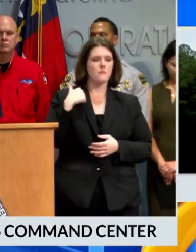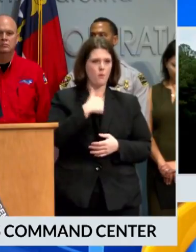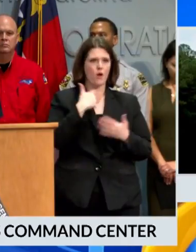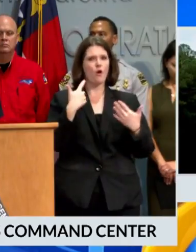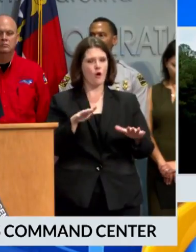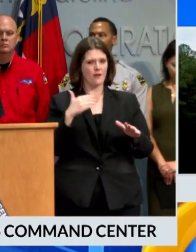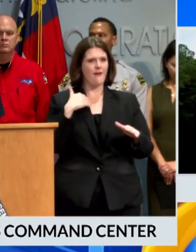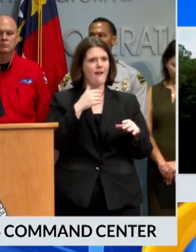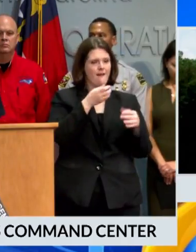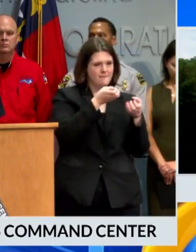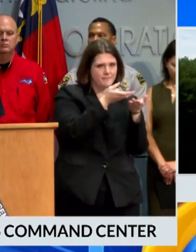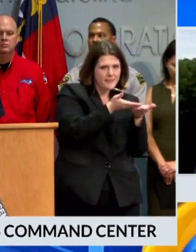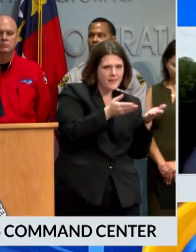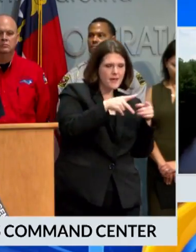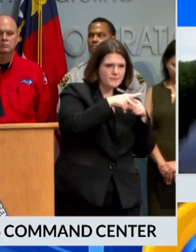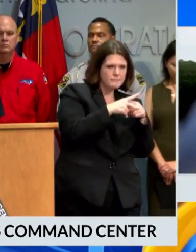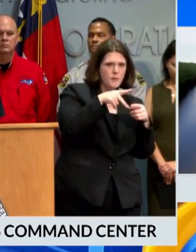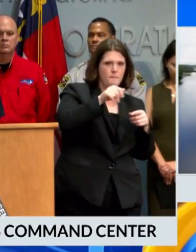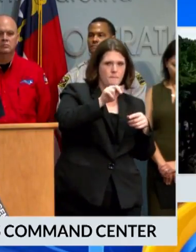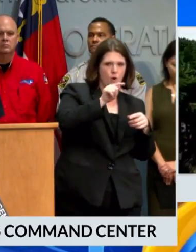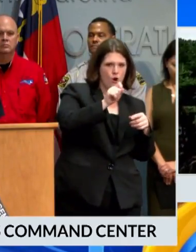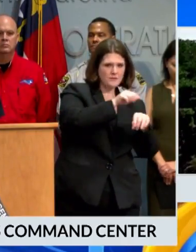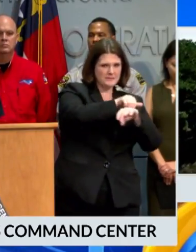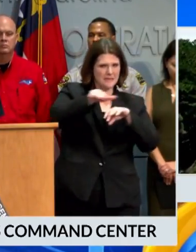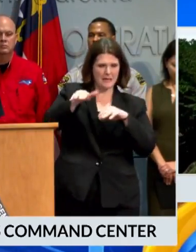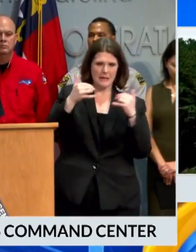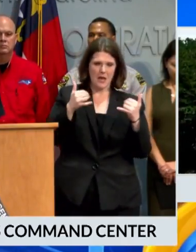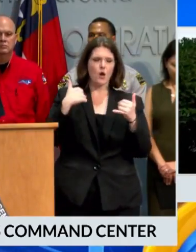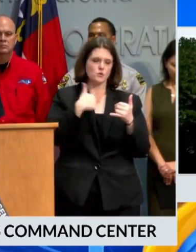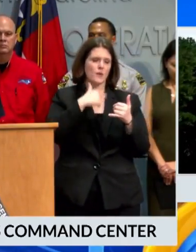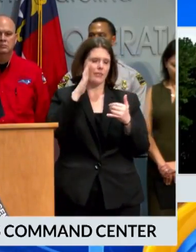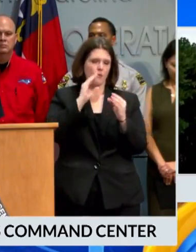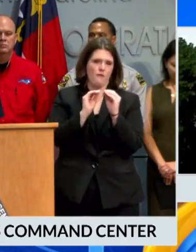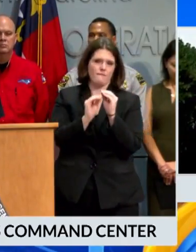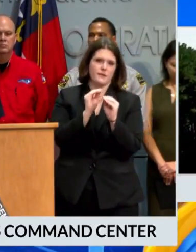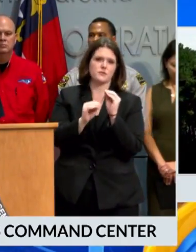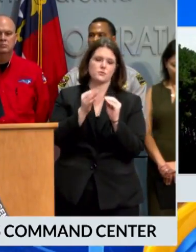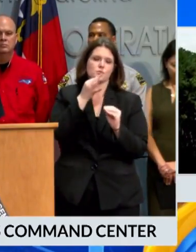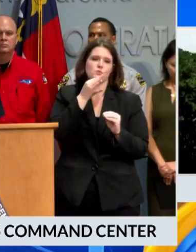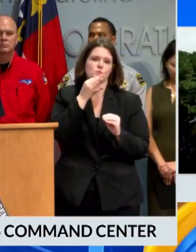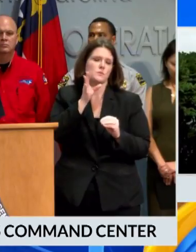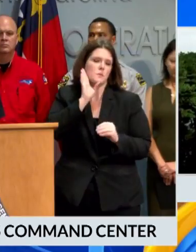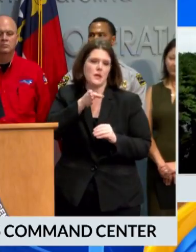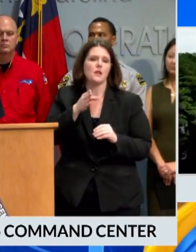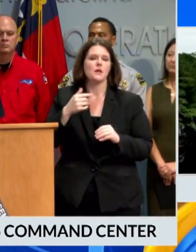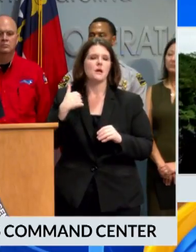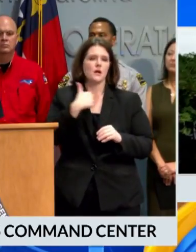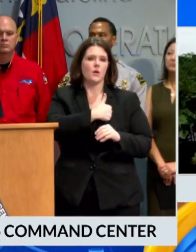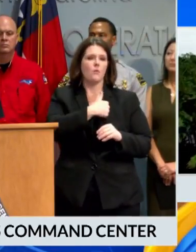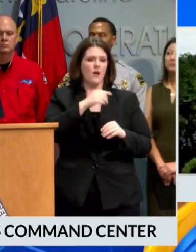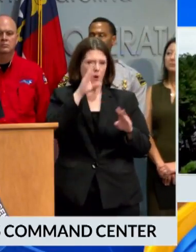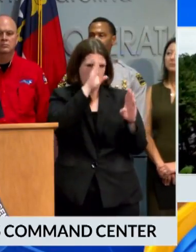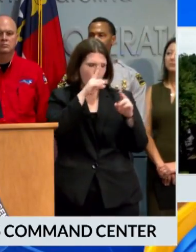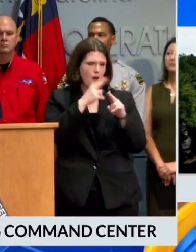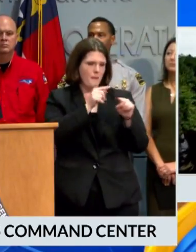CAREFULLY, WE DID HAVE A WATER SYSTEM FAILURE AND SOUTHPORT, BUT THAT IS GETTING FIXED